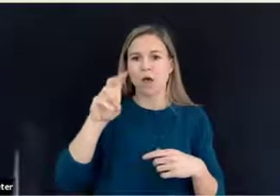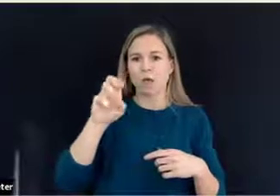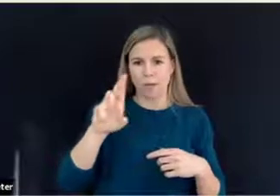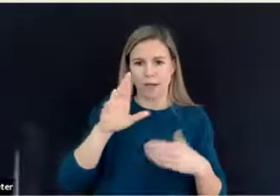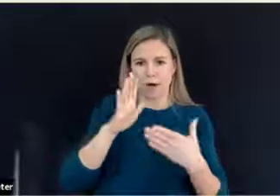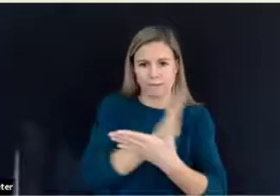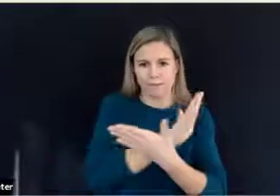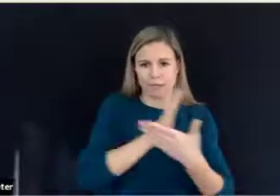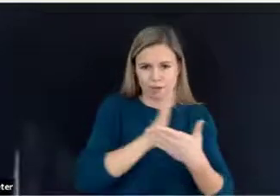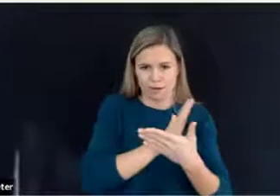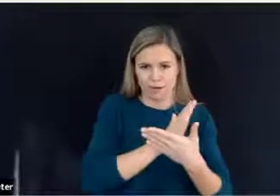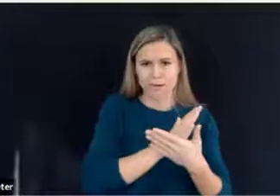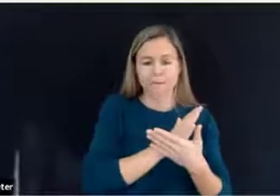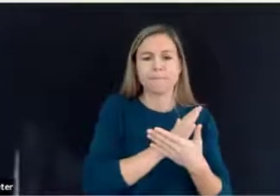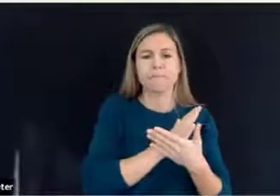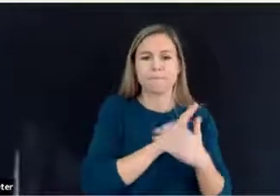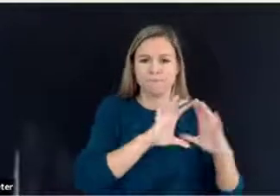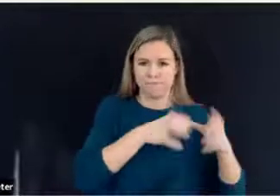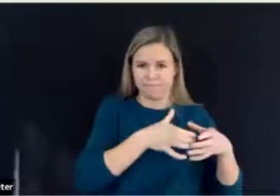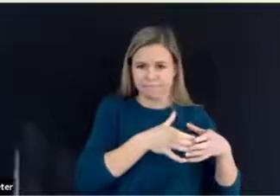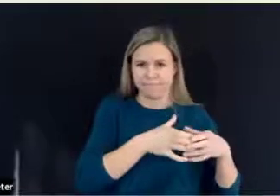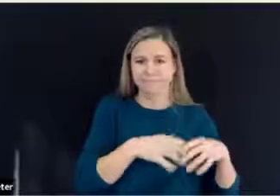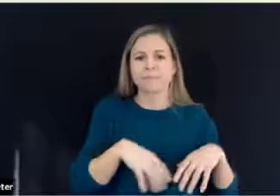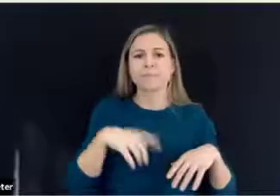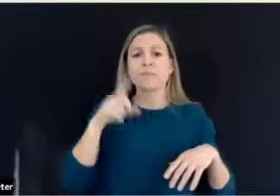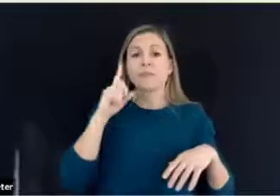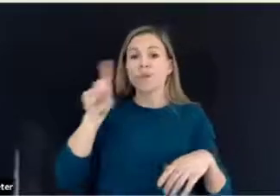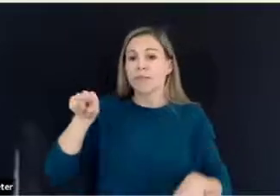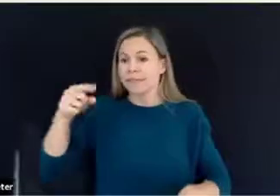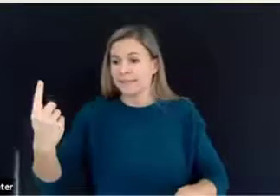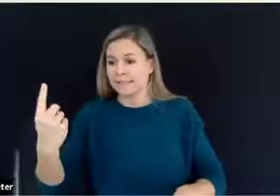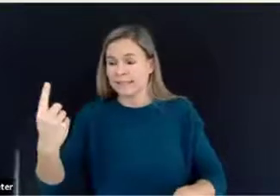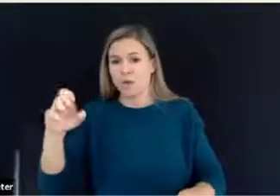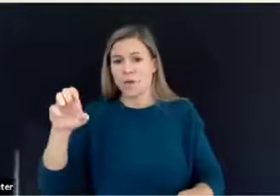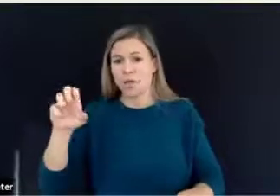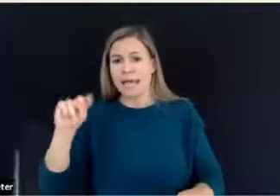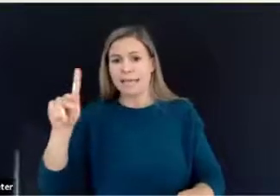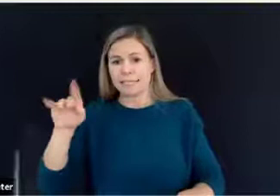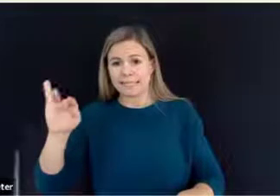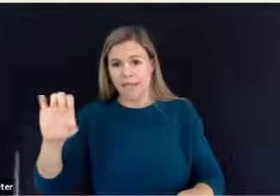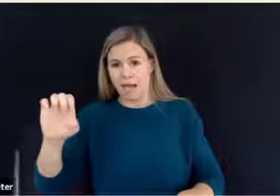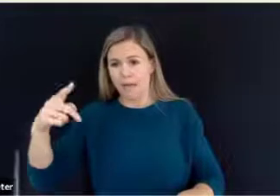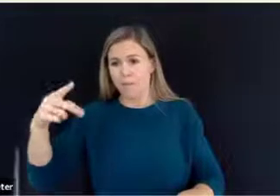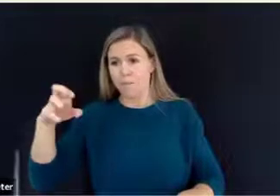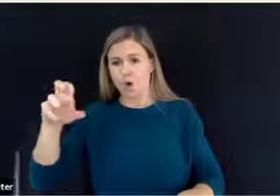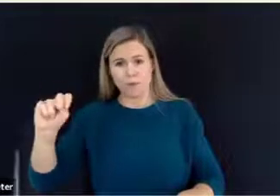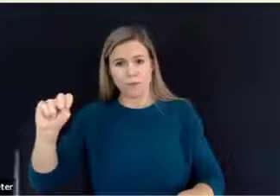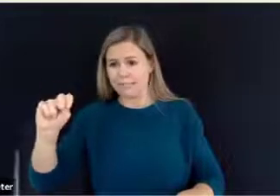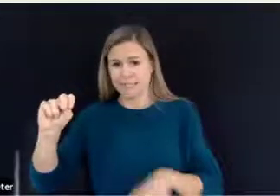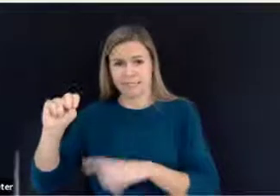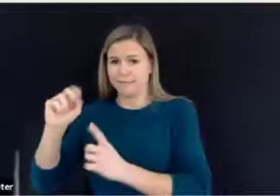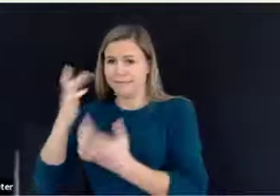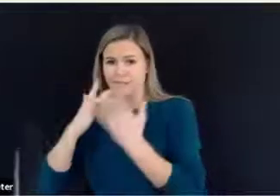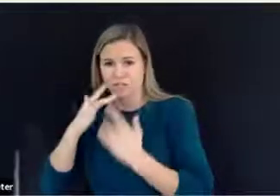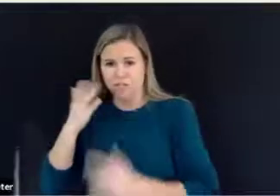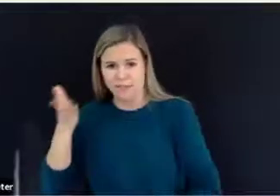Of the single enzyme protein deficiency disorders, we provide support for families